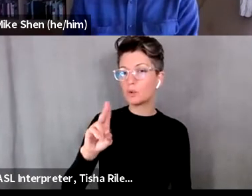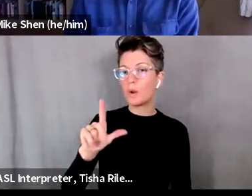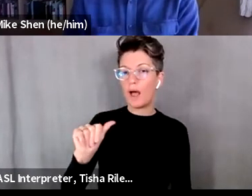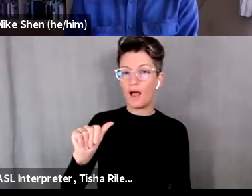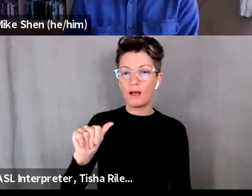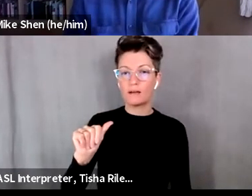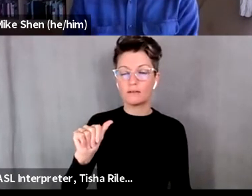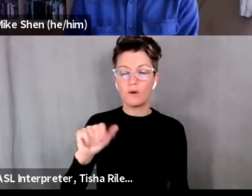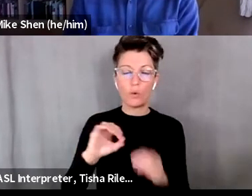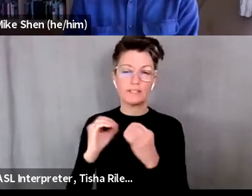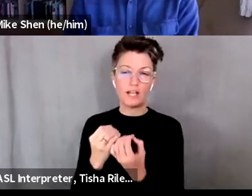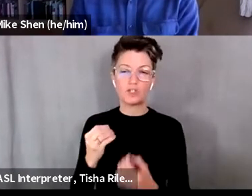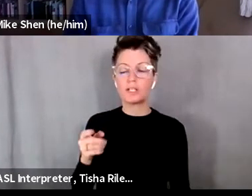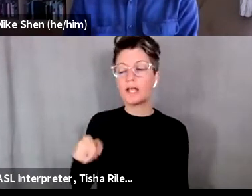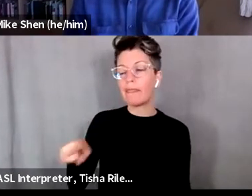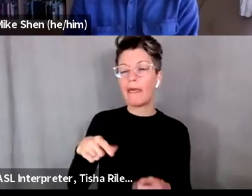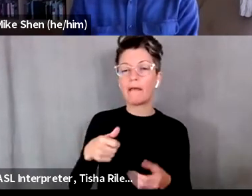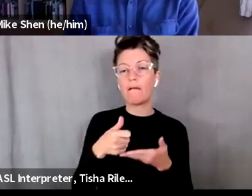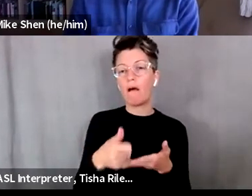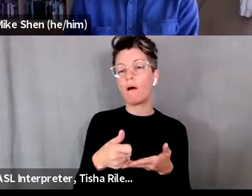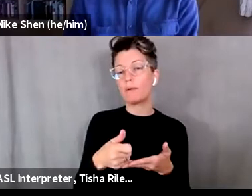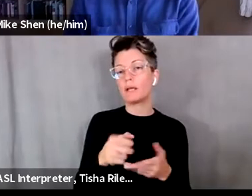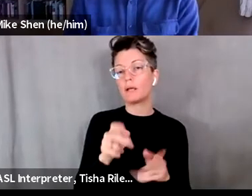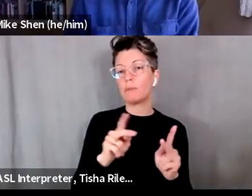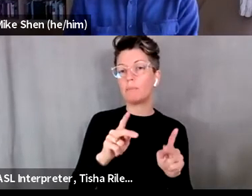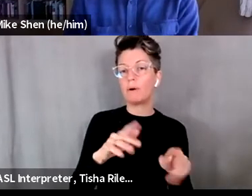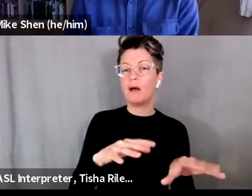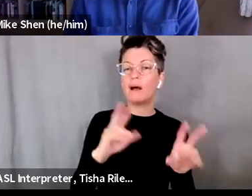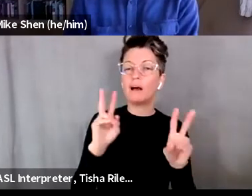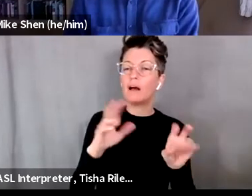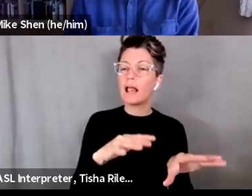you know, help people leave the world the same way that we help people come into the world.